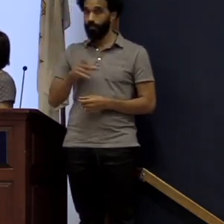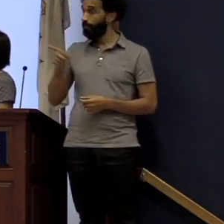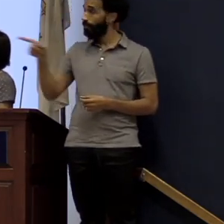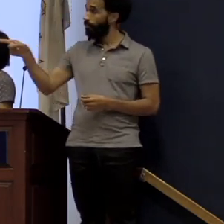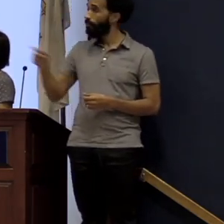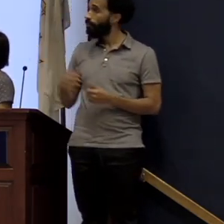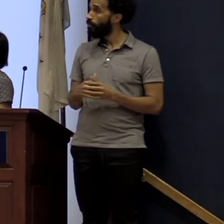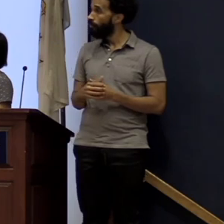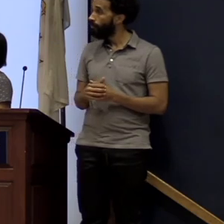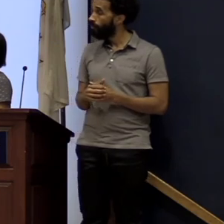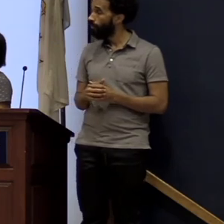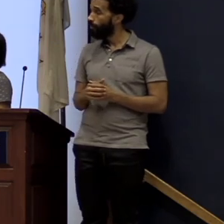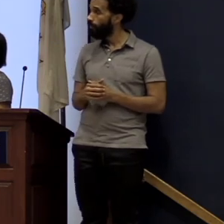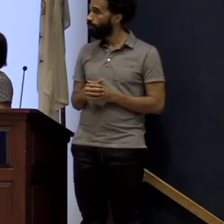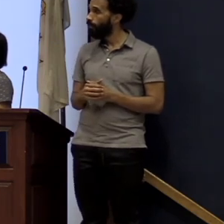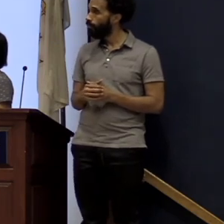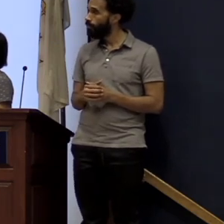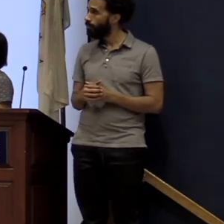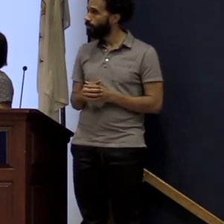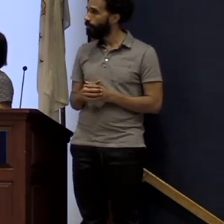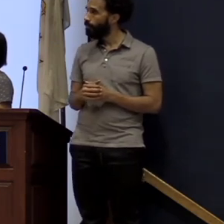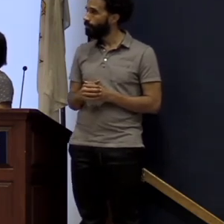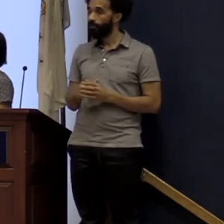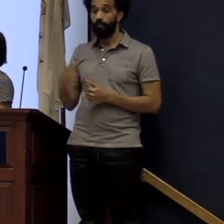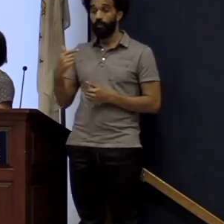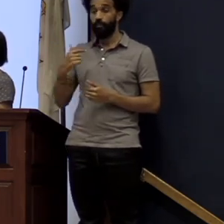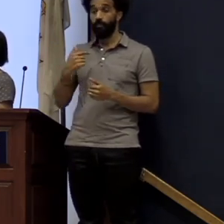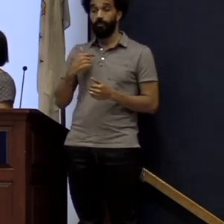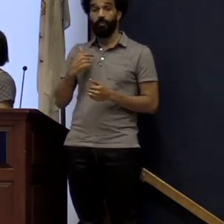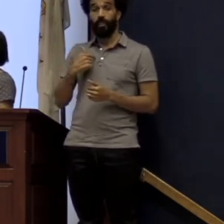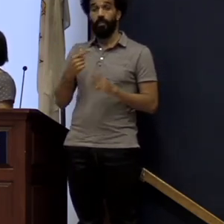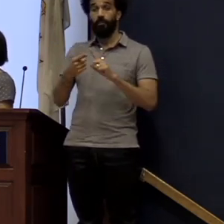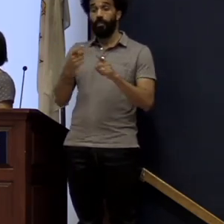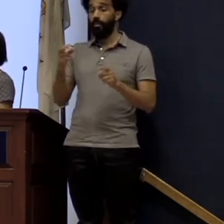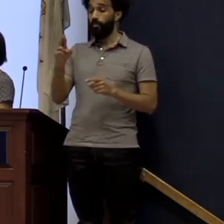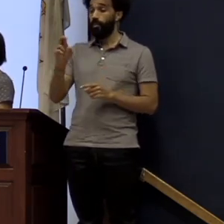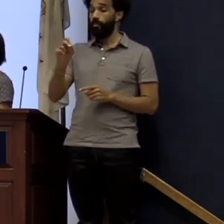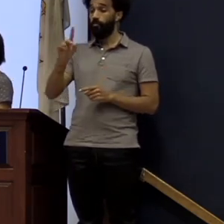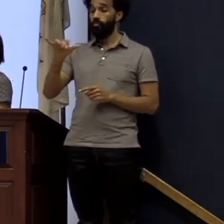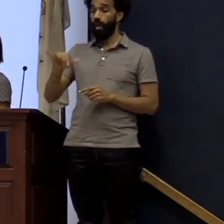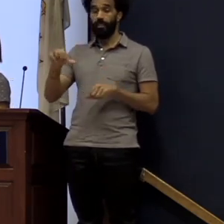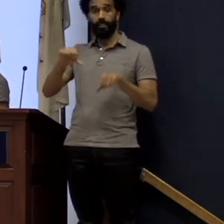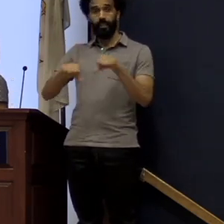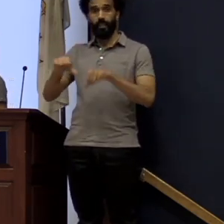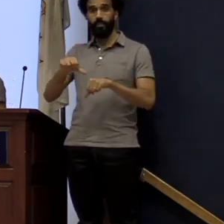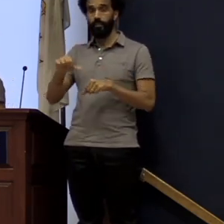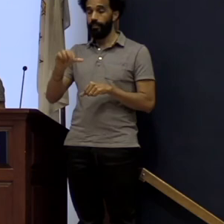And I'm gonna give a shameless plug that I'm gonna follow some of this conversation in atrium two